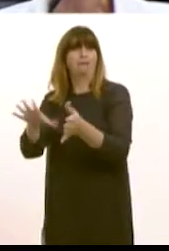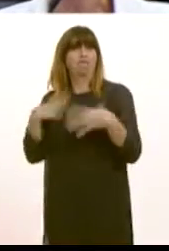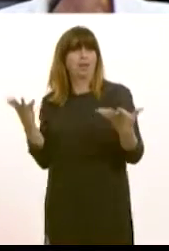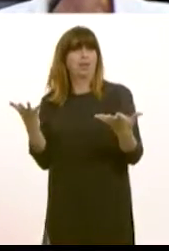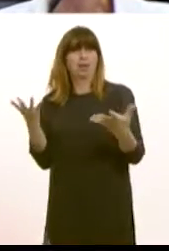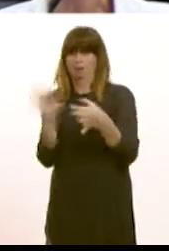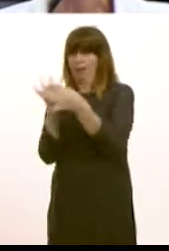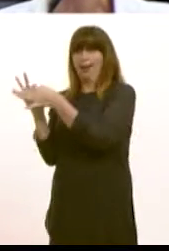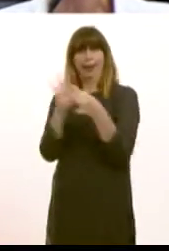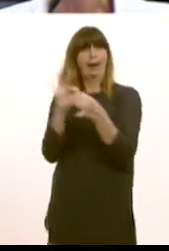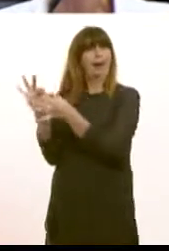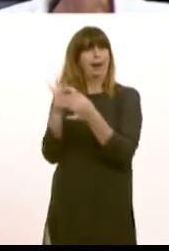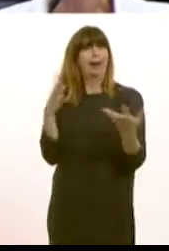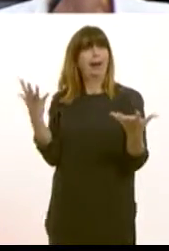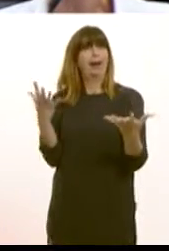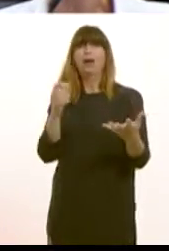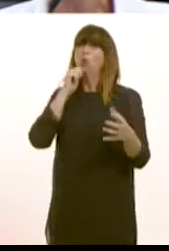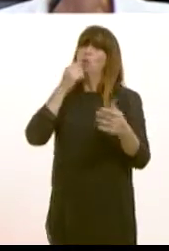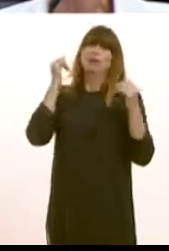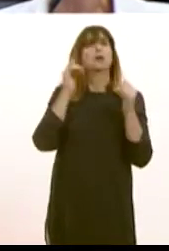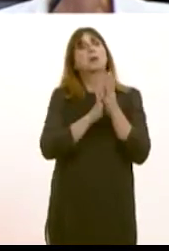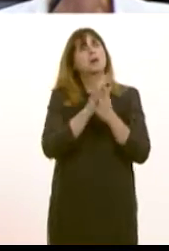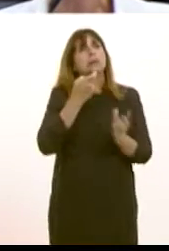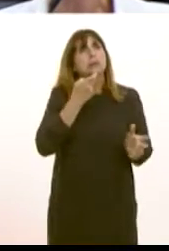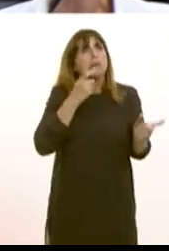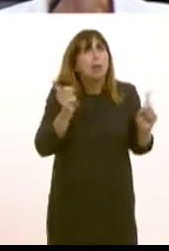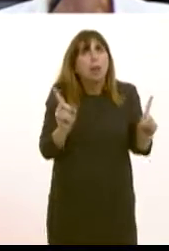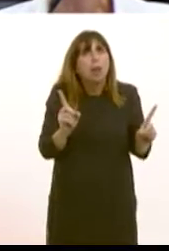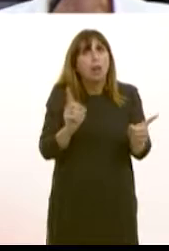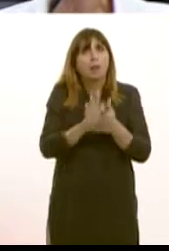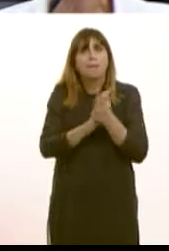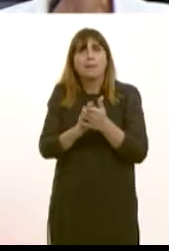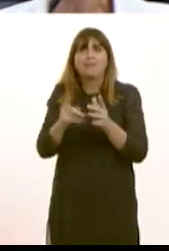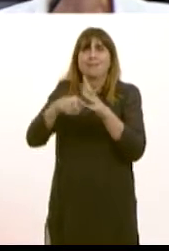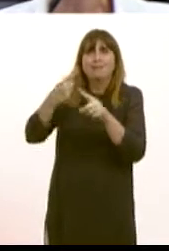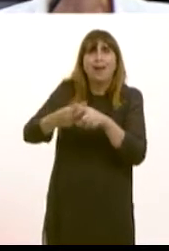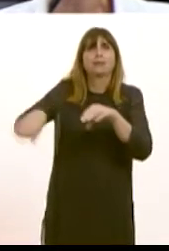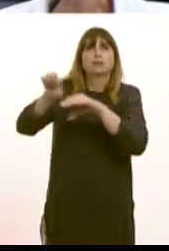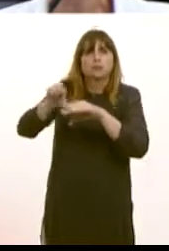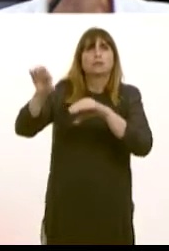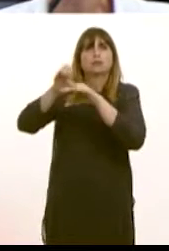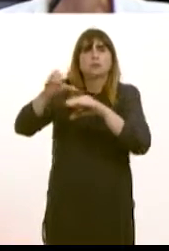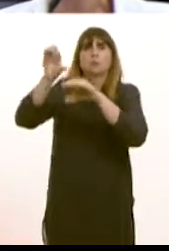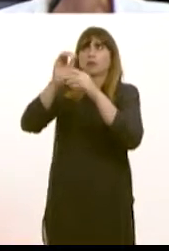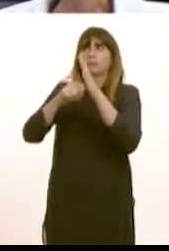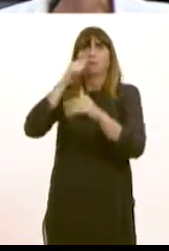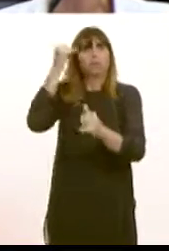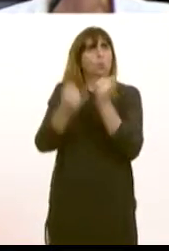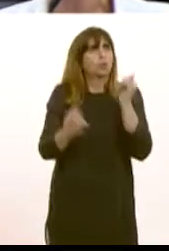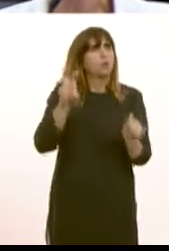how that would be bad for steelóit could mean custom charges, all of which would be against Walesís best interests.